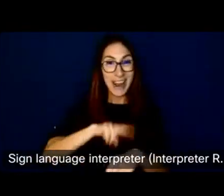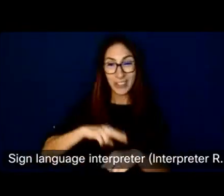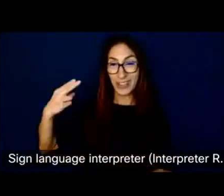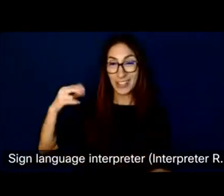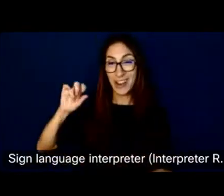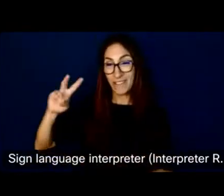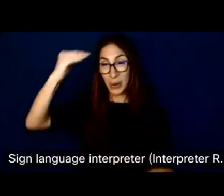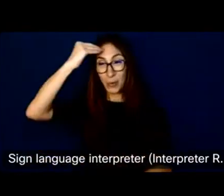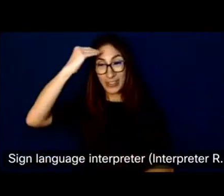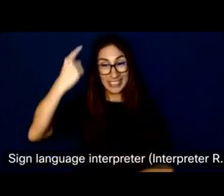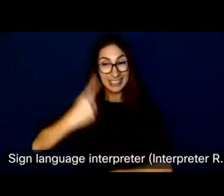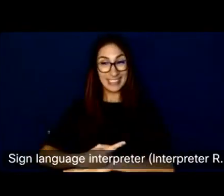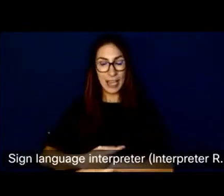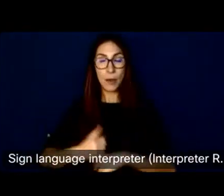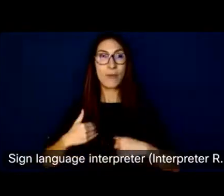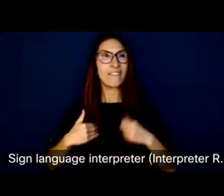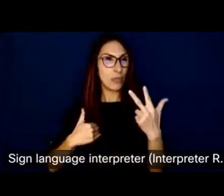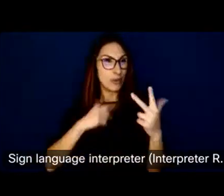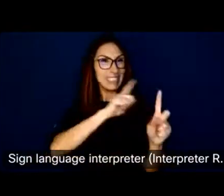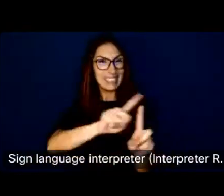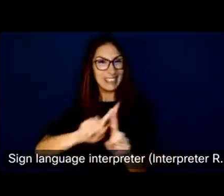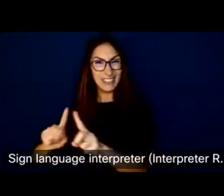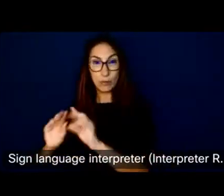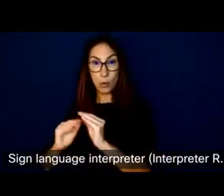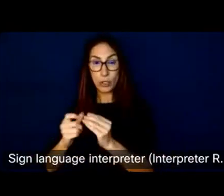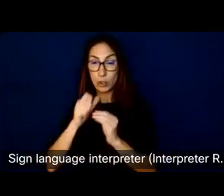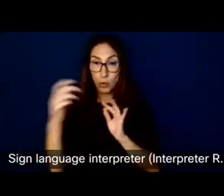organizations reach out to SAGE and say, "Can we do a